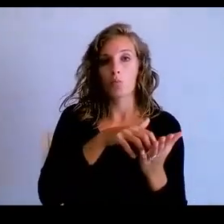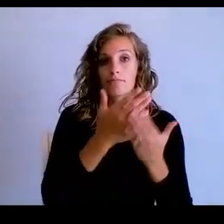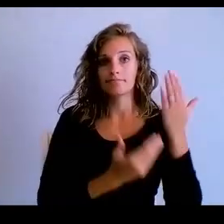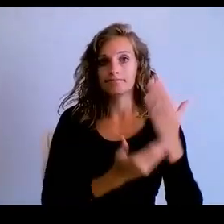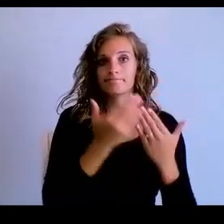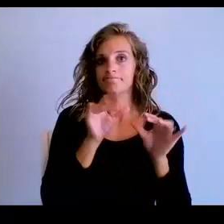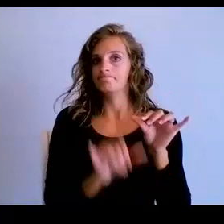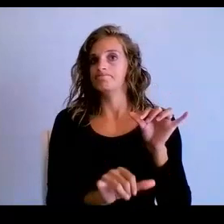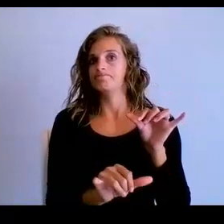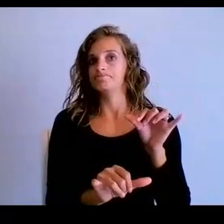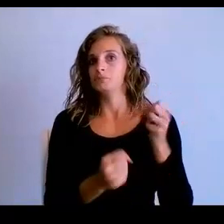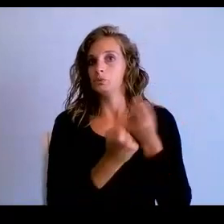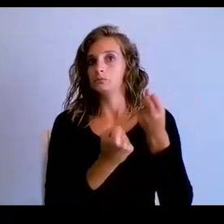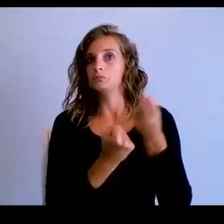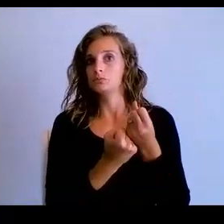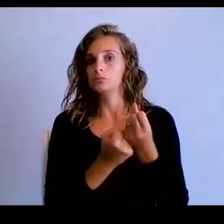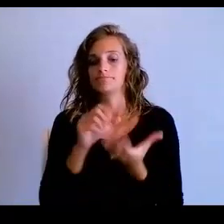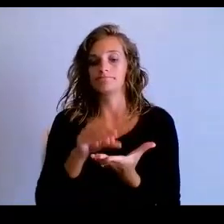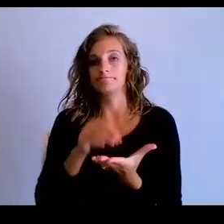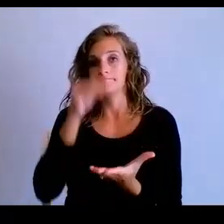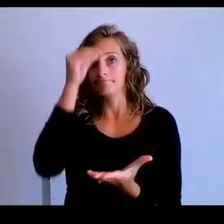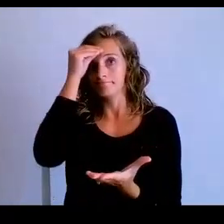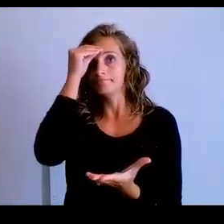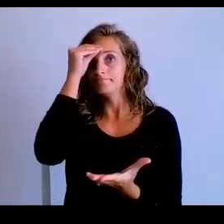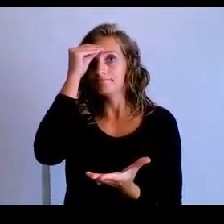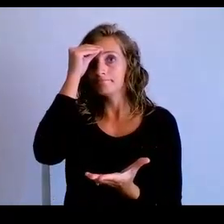does the movement and the non-dominant hand acts as the base